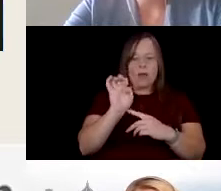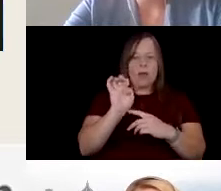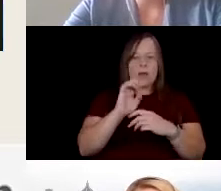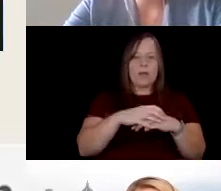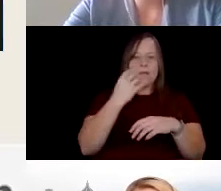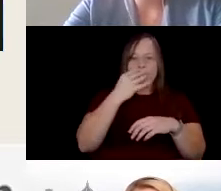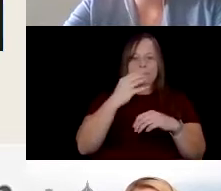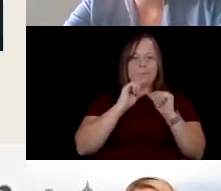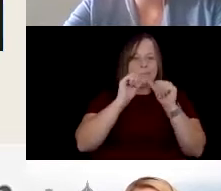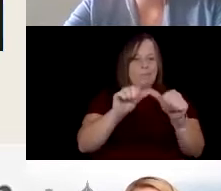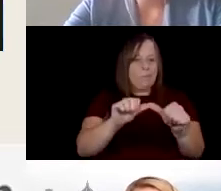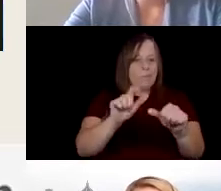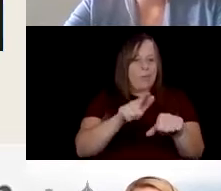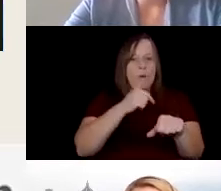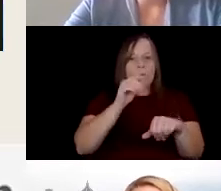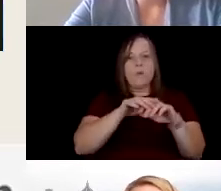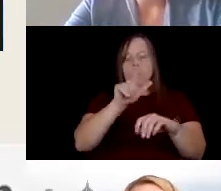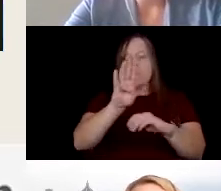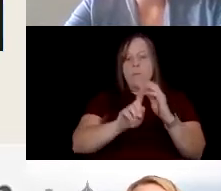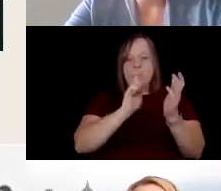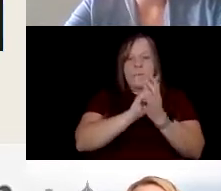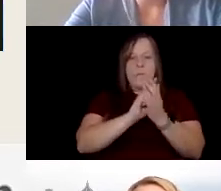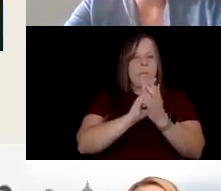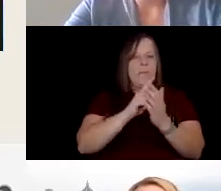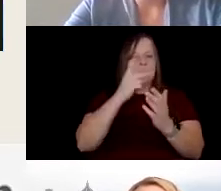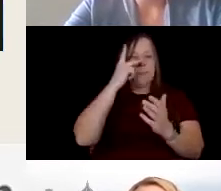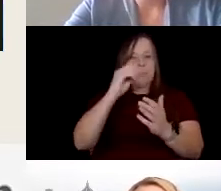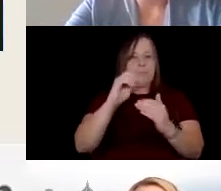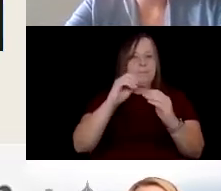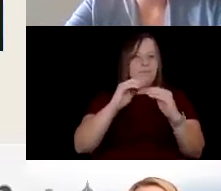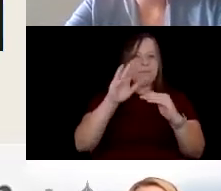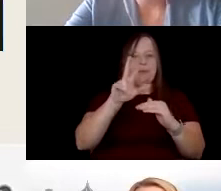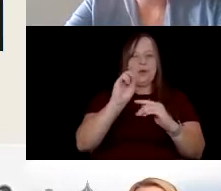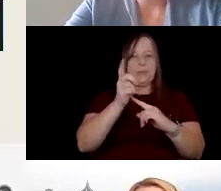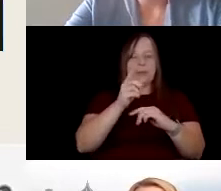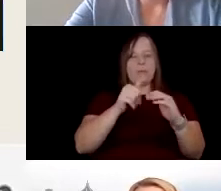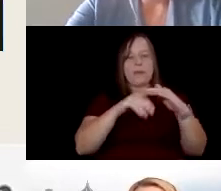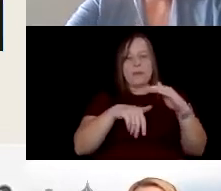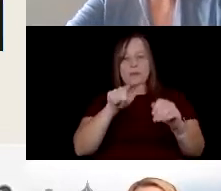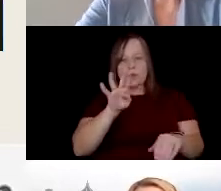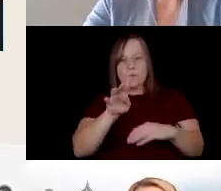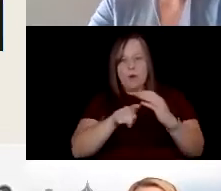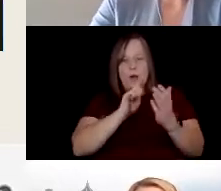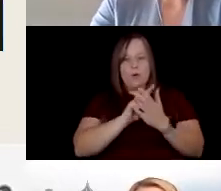that lasts longer than 24 hours, or you're knocked unconscious for more than 30 minutes, but less than 24 hours, or you have memory loss